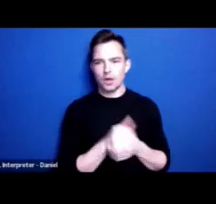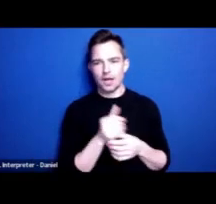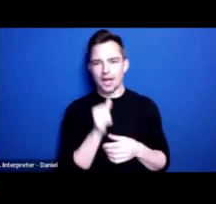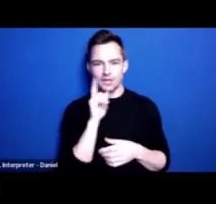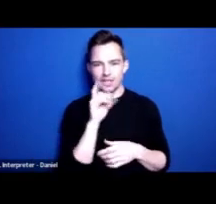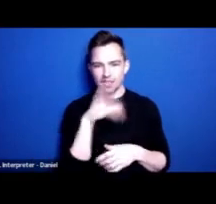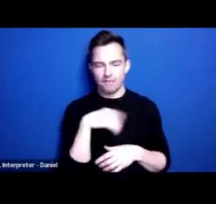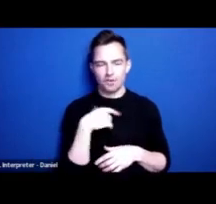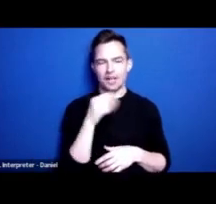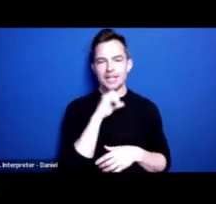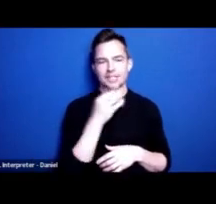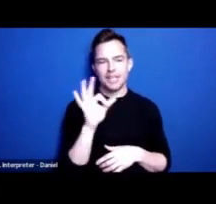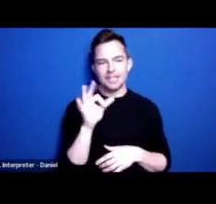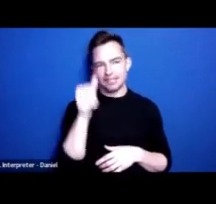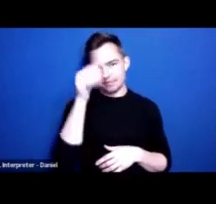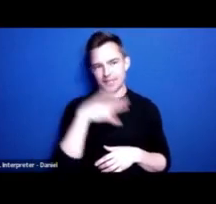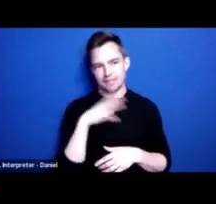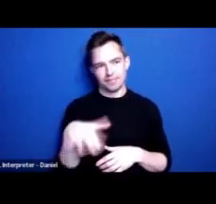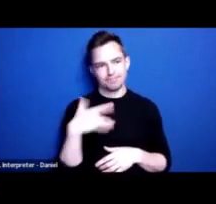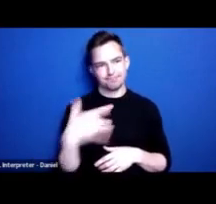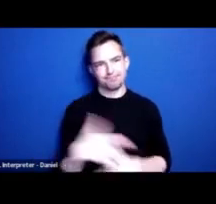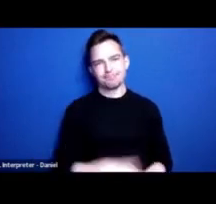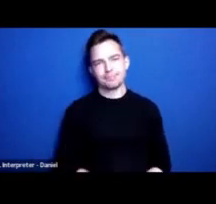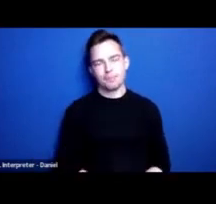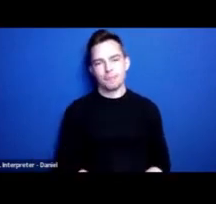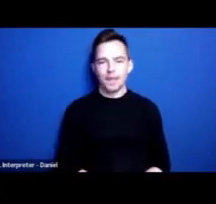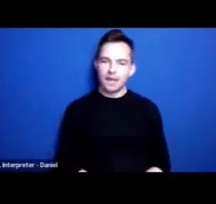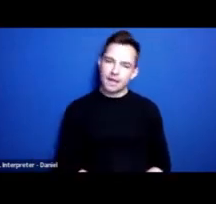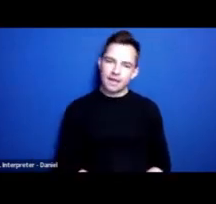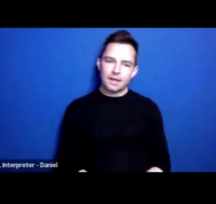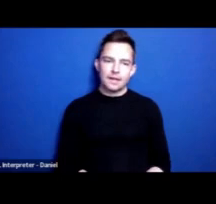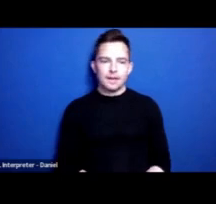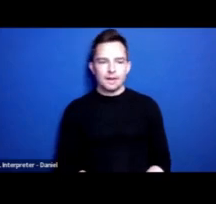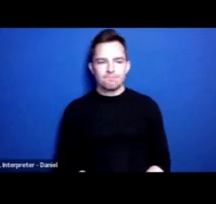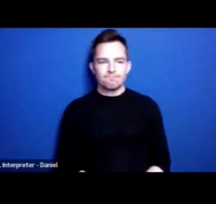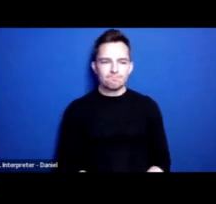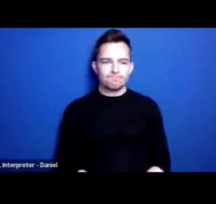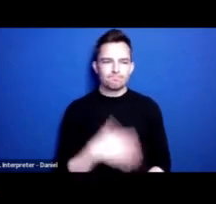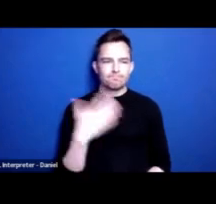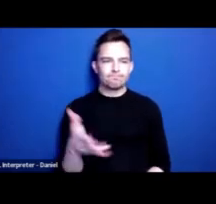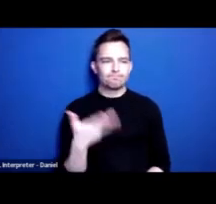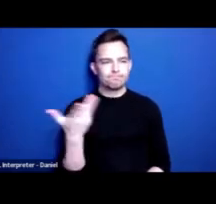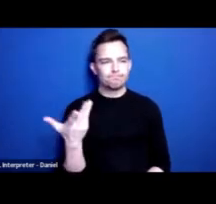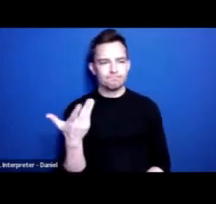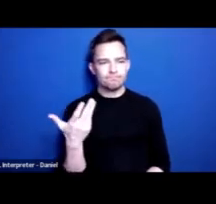19 year old men. And it's a you know, it's a challenge, right?